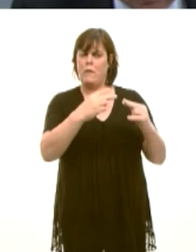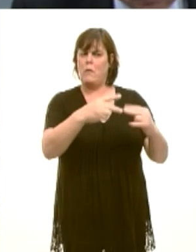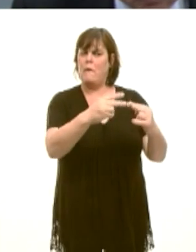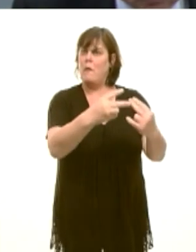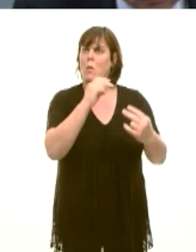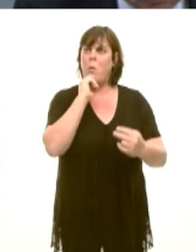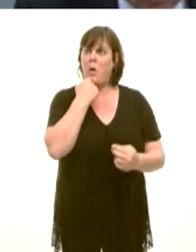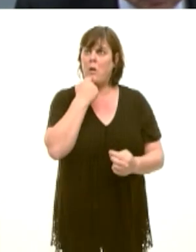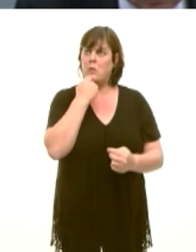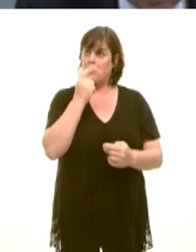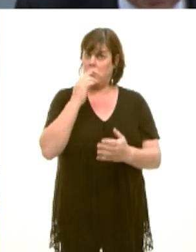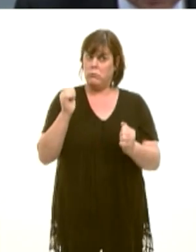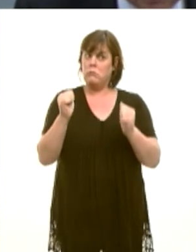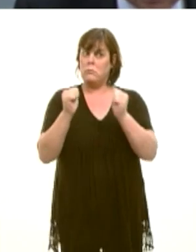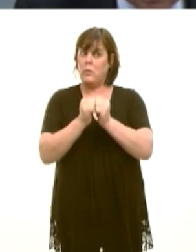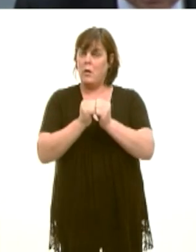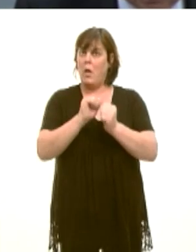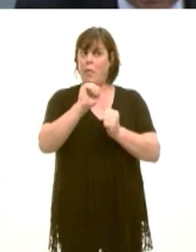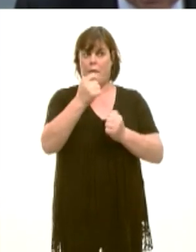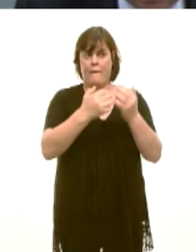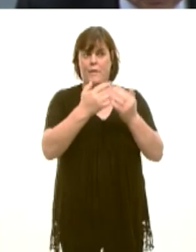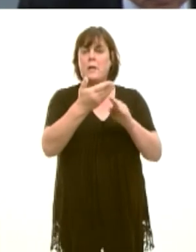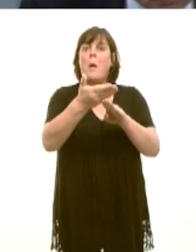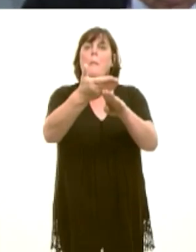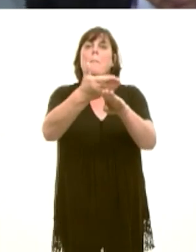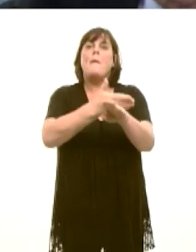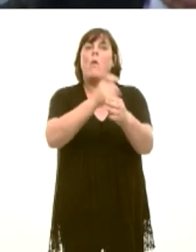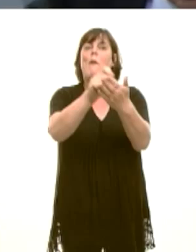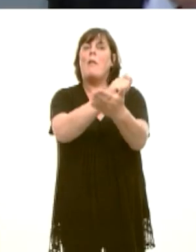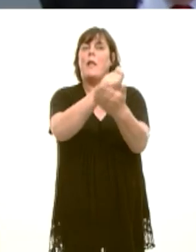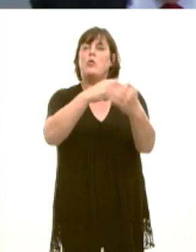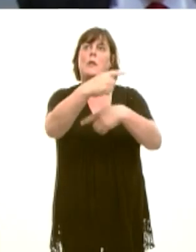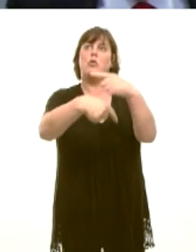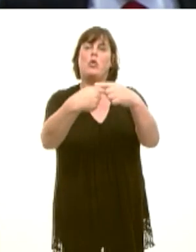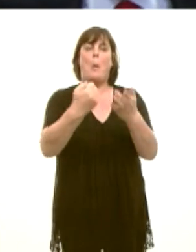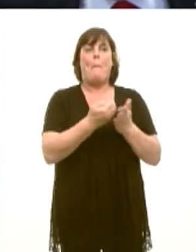to publishing those new numbers before the elections next year? What we do know is that